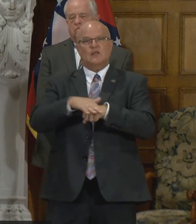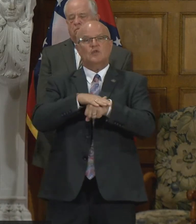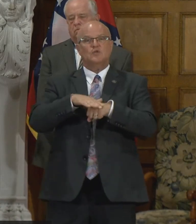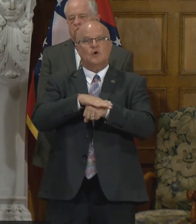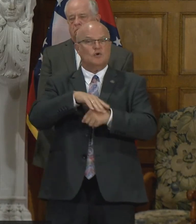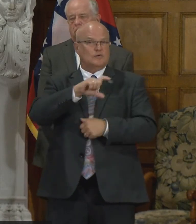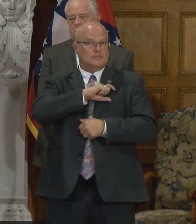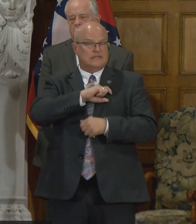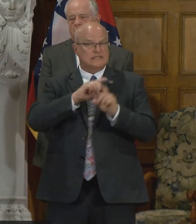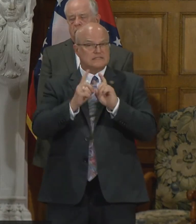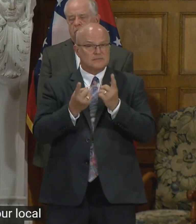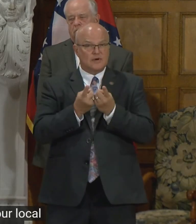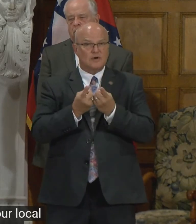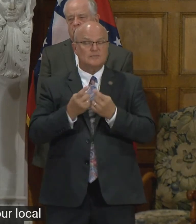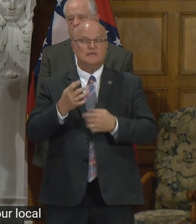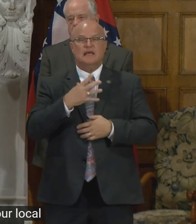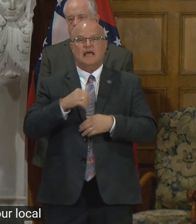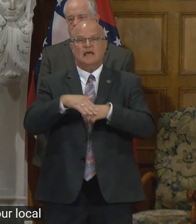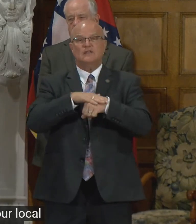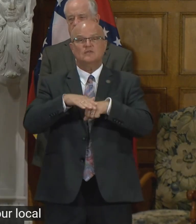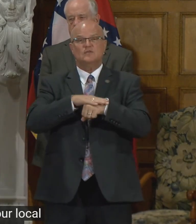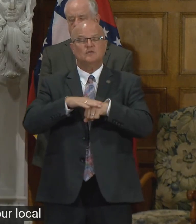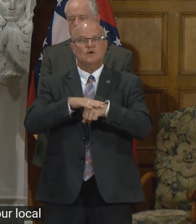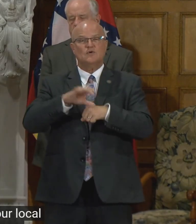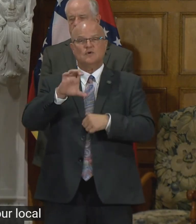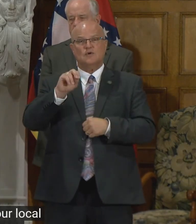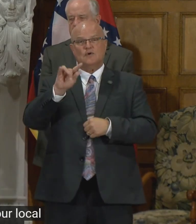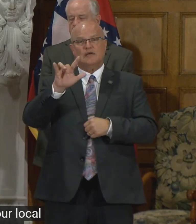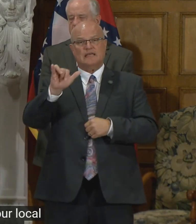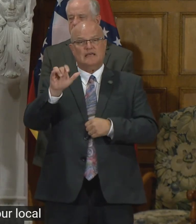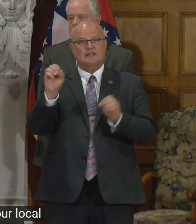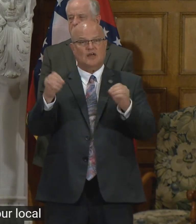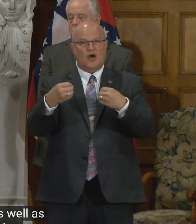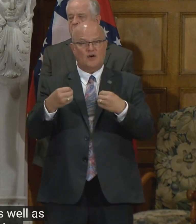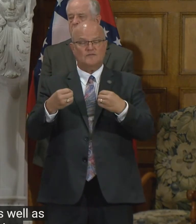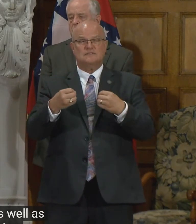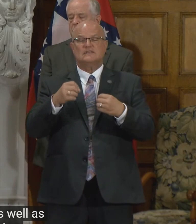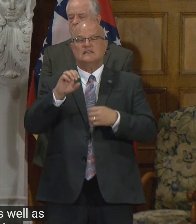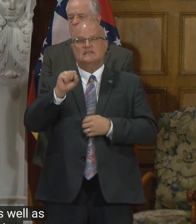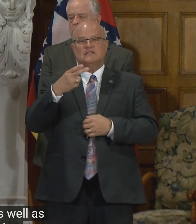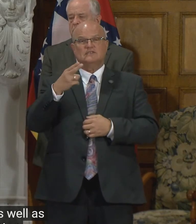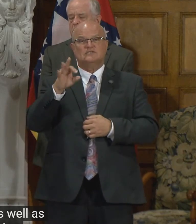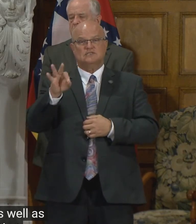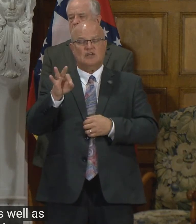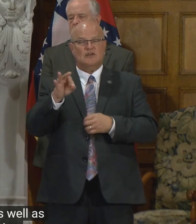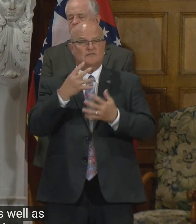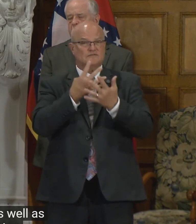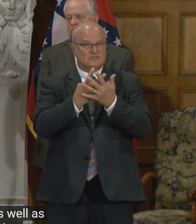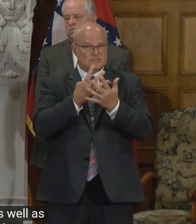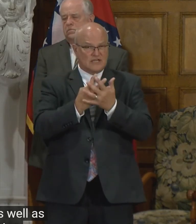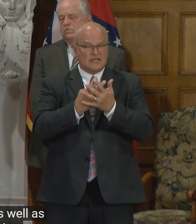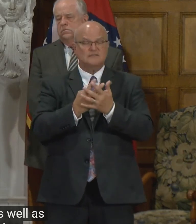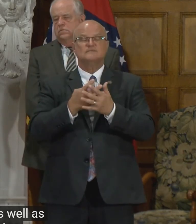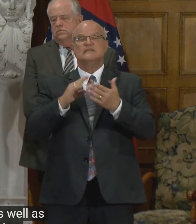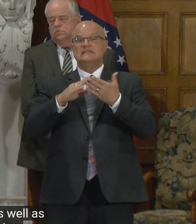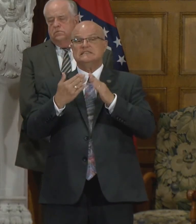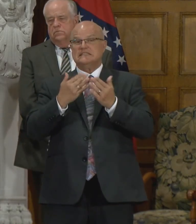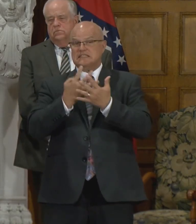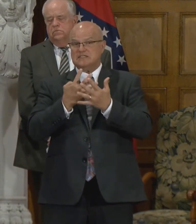our our local sheriff's jails as well as the city jails so that they can have